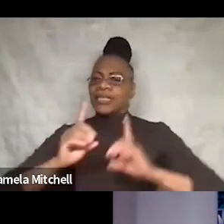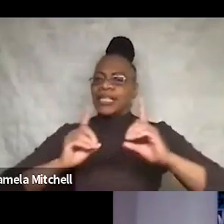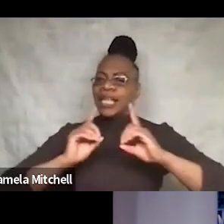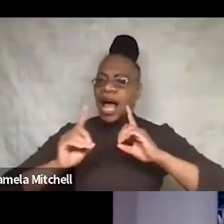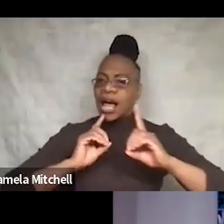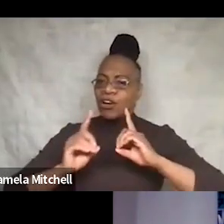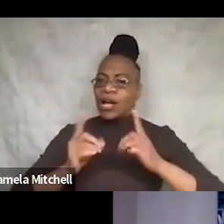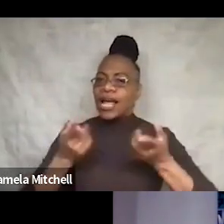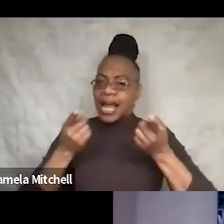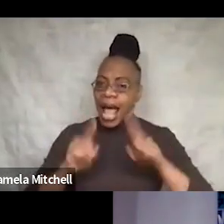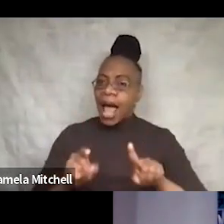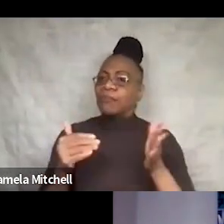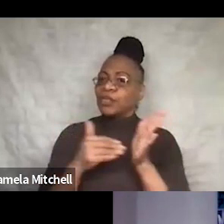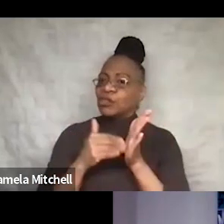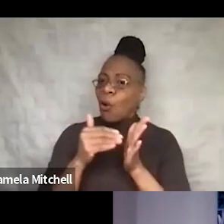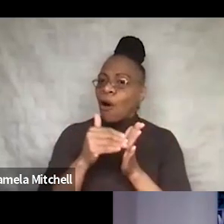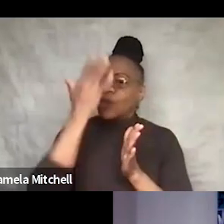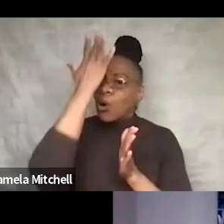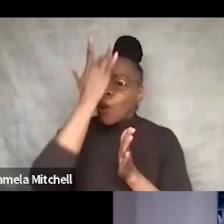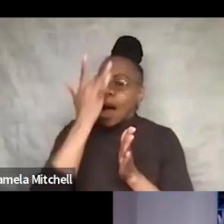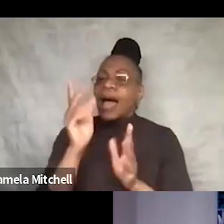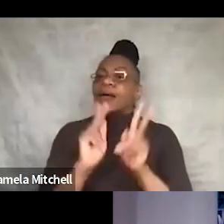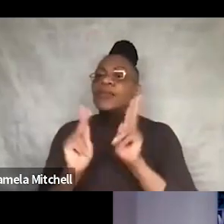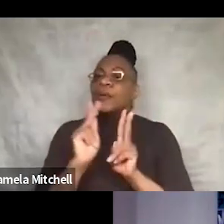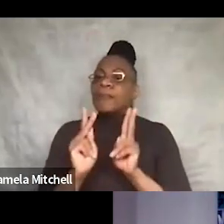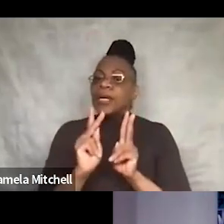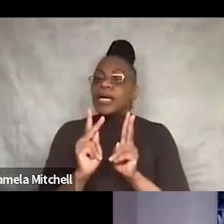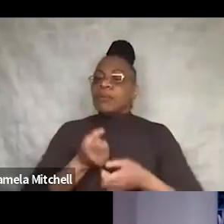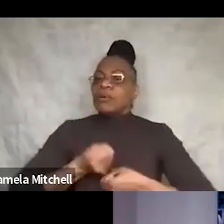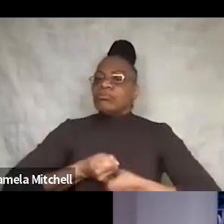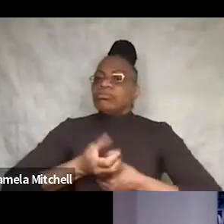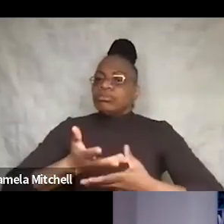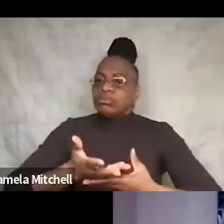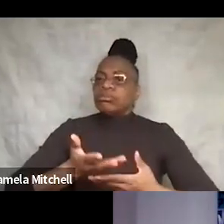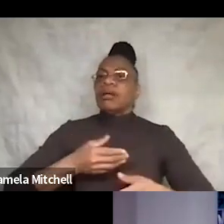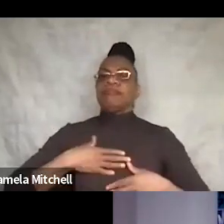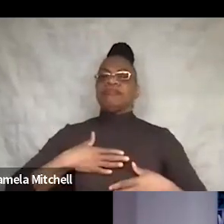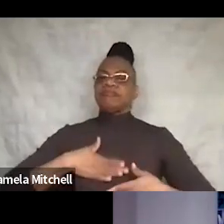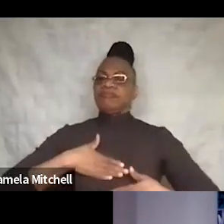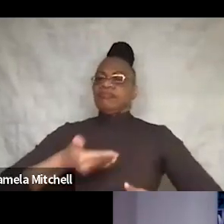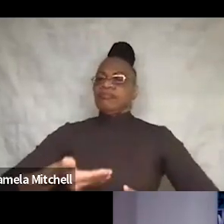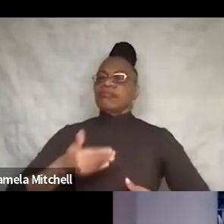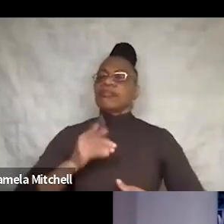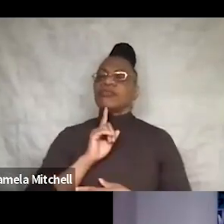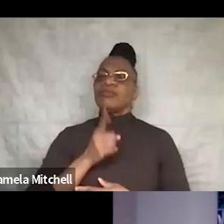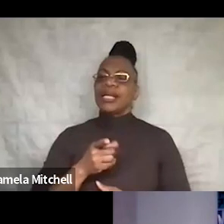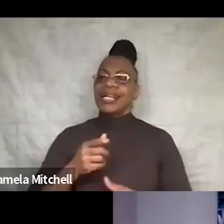because folks then end up bringing in real examples that we can work through, we can start to apply, you know,